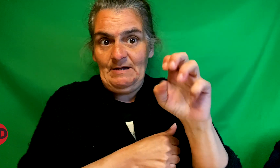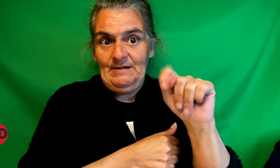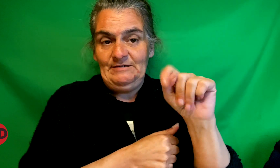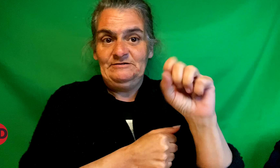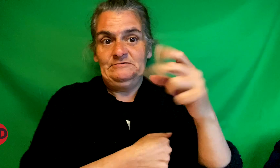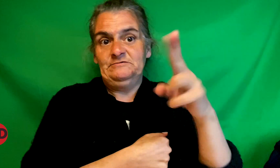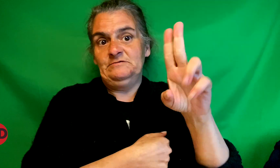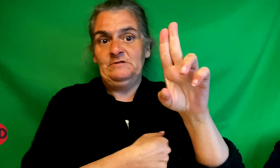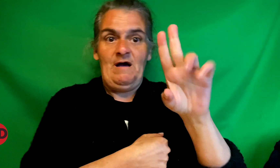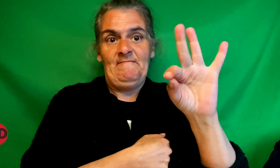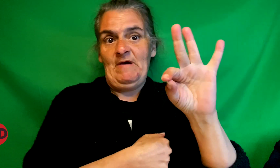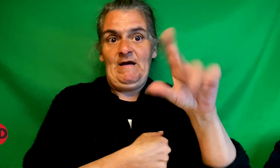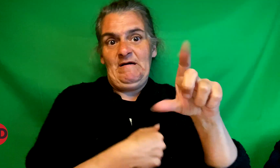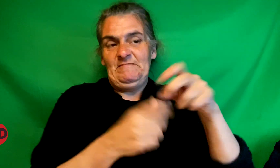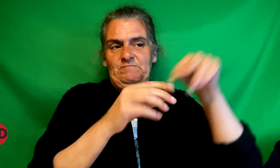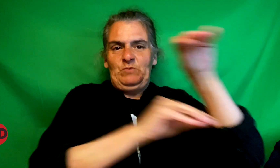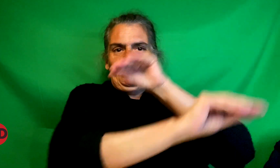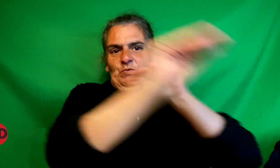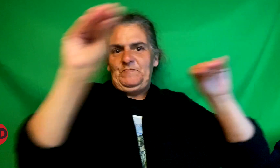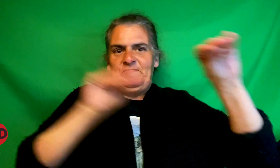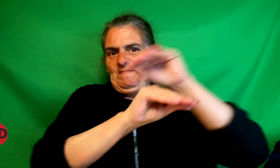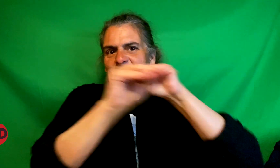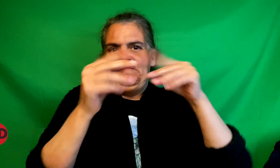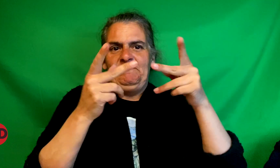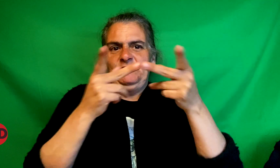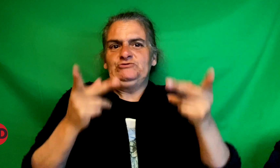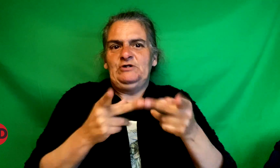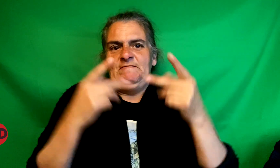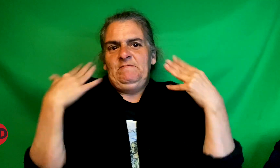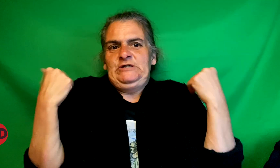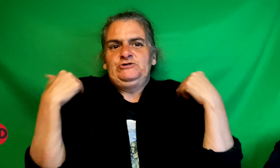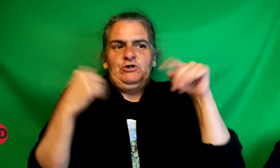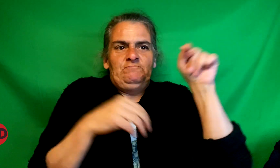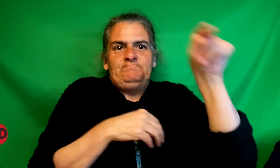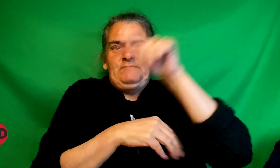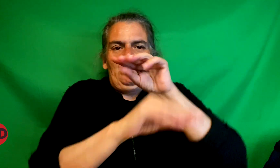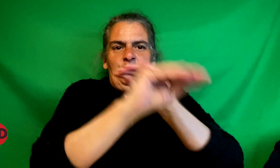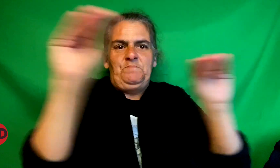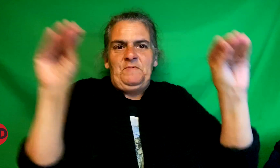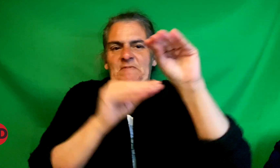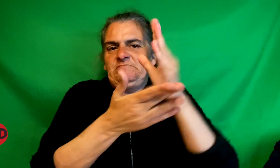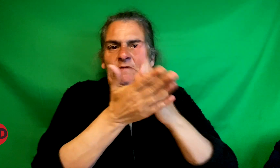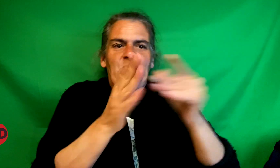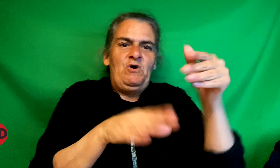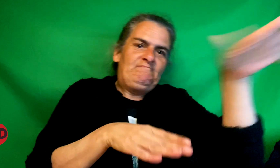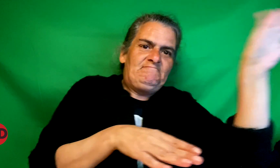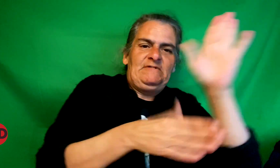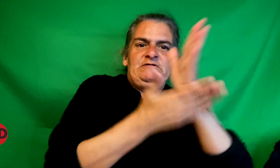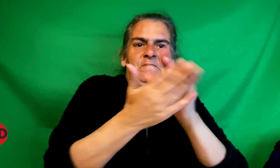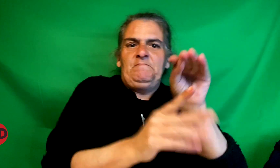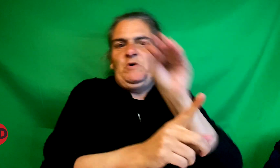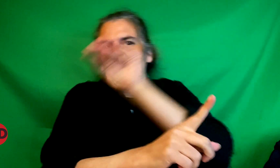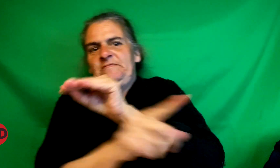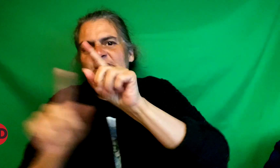of the Cabinet... moving Ministers around, letting some go and others